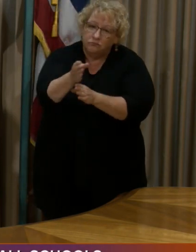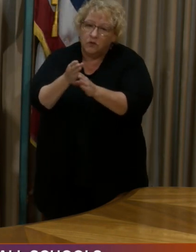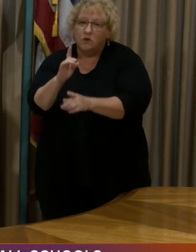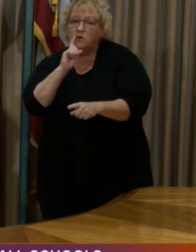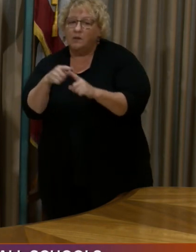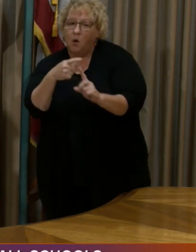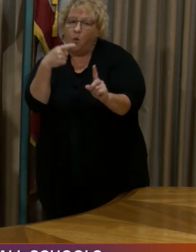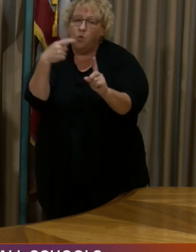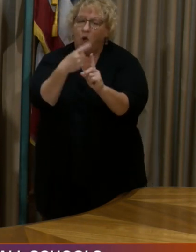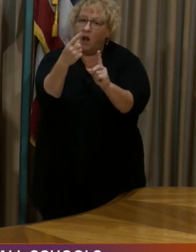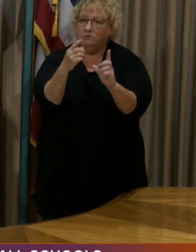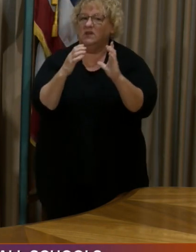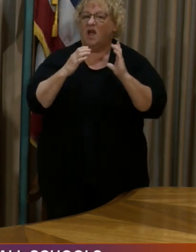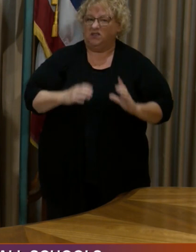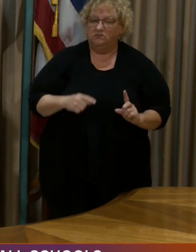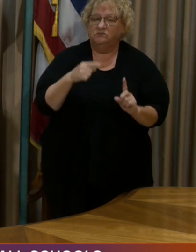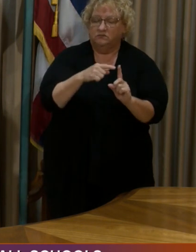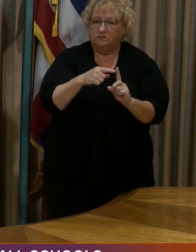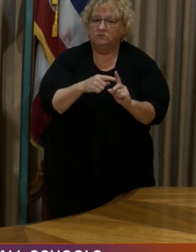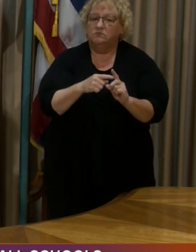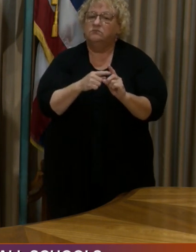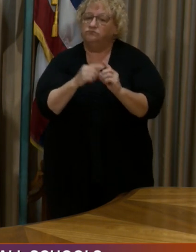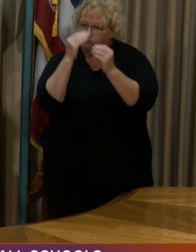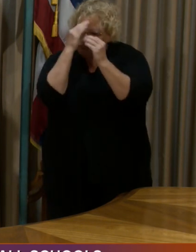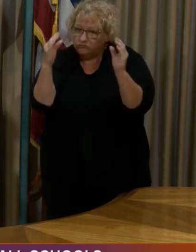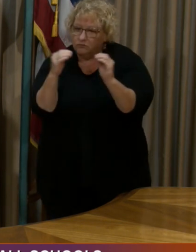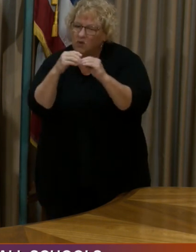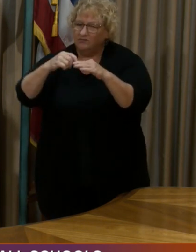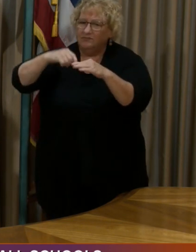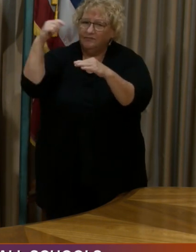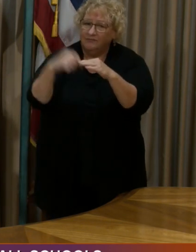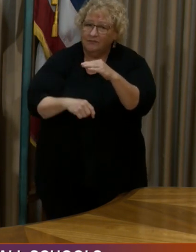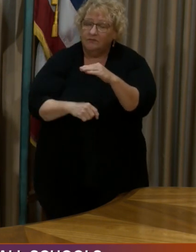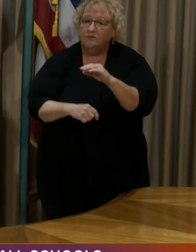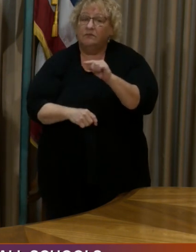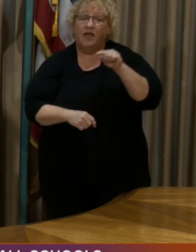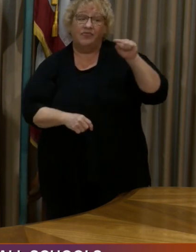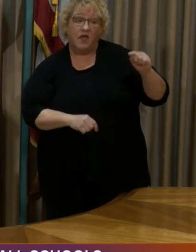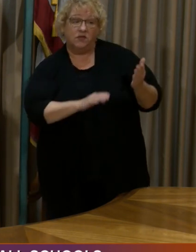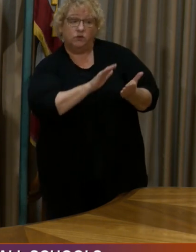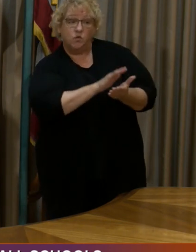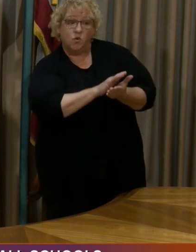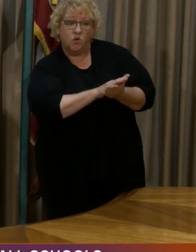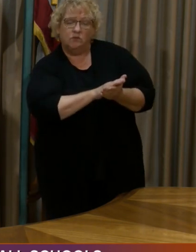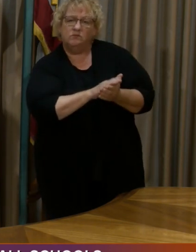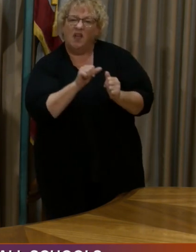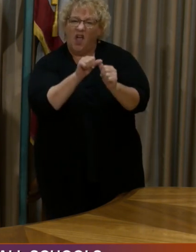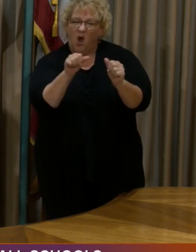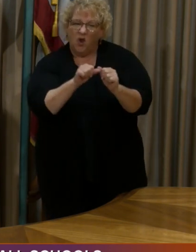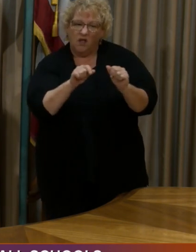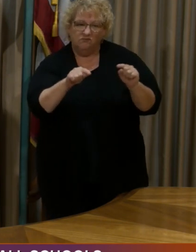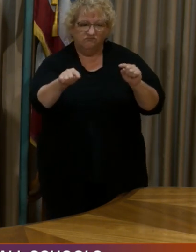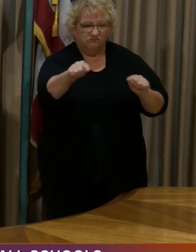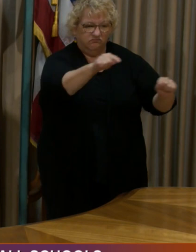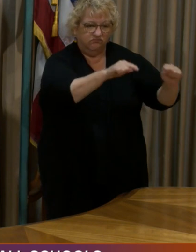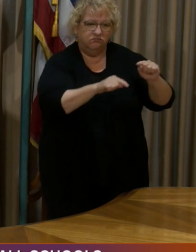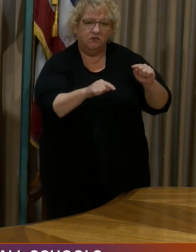EXPERTS HAVE A CONVERSATION. ABOUT A PARTICULAR CASE AND AND IT'S JUST TELLING US MORE